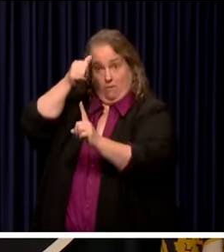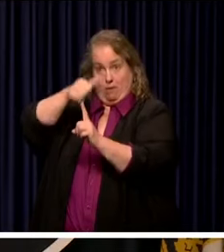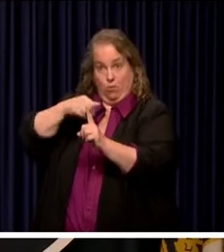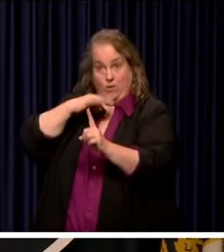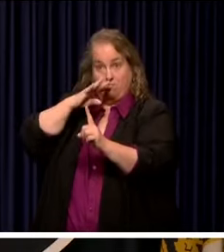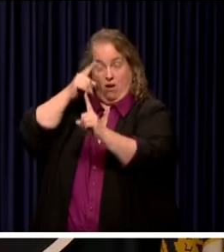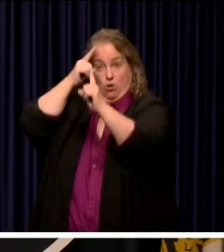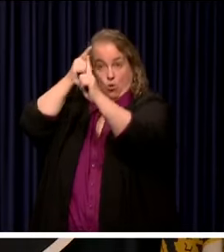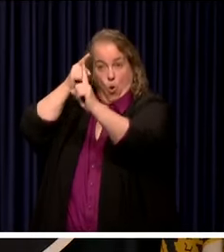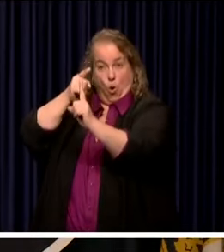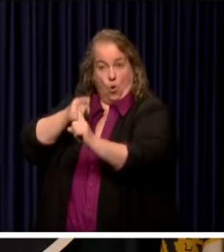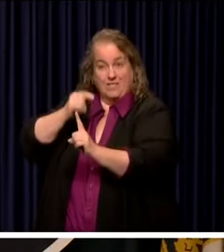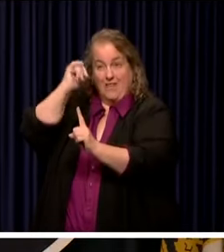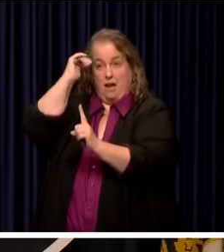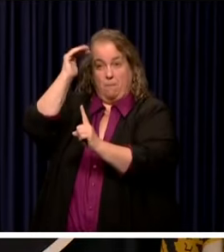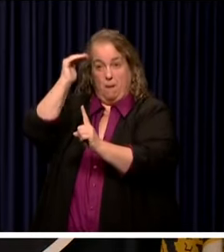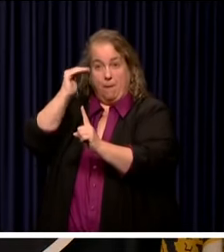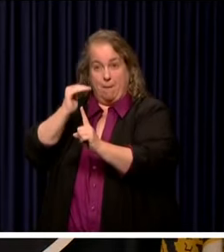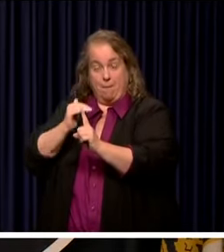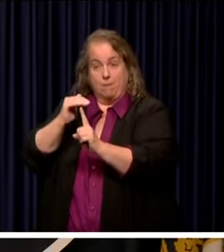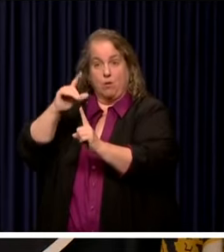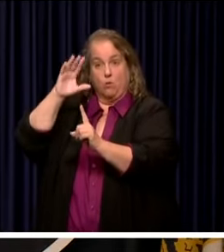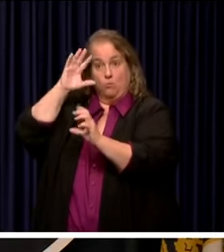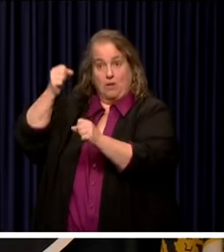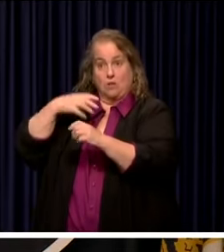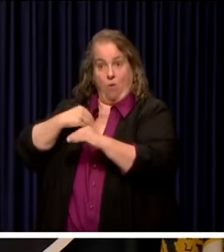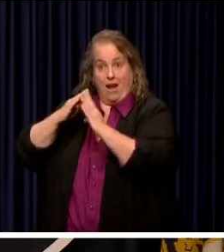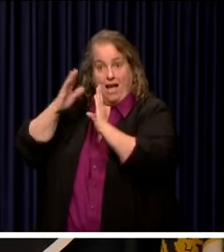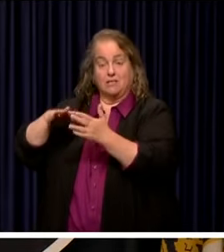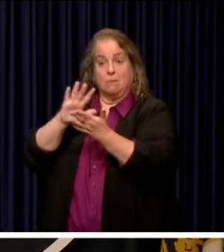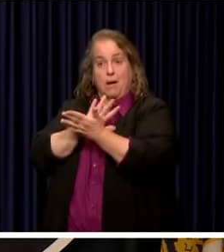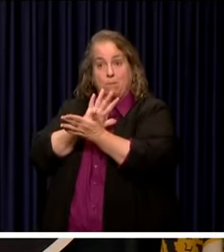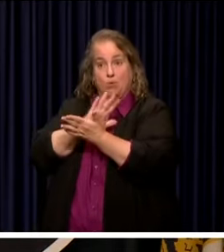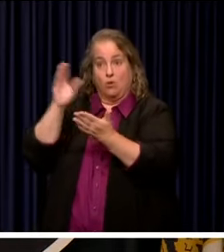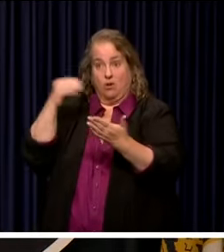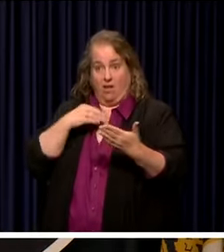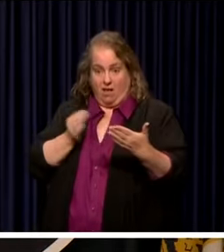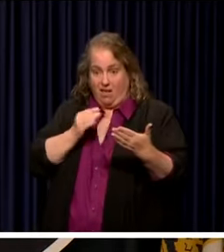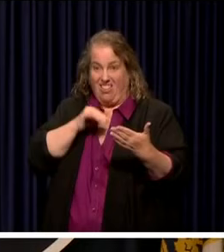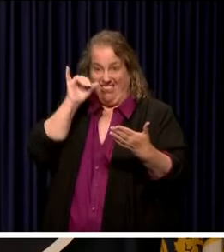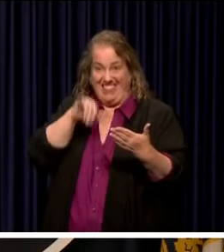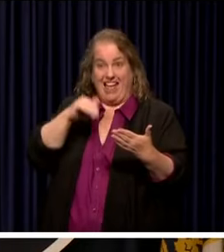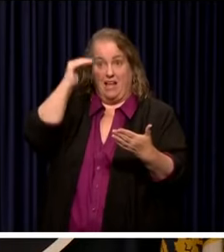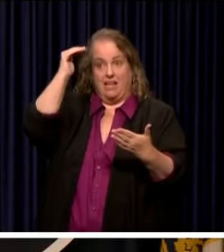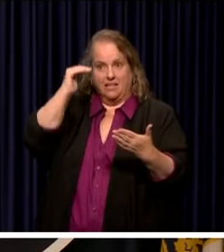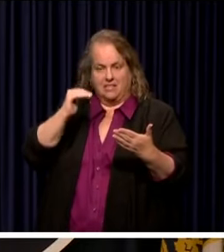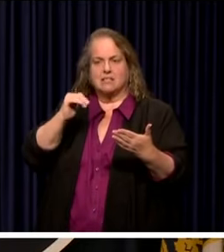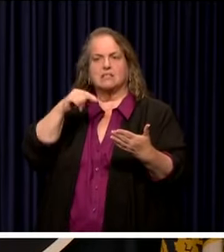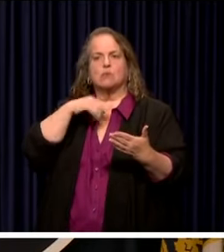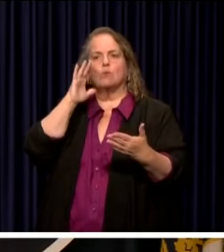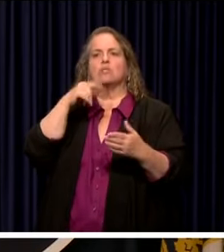THIS IS THE WHITE HOUSE'S GUIDANCE THAT EVERYBODY AGREES THAT THIS IS WHAT WE SHOULD BE